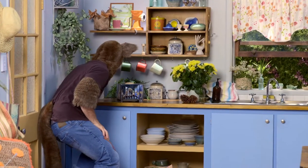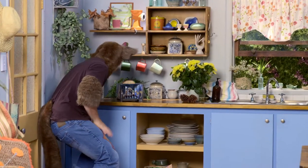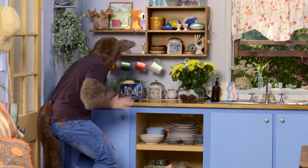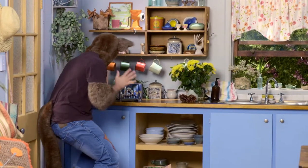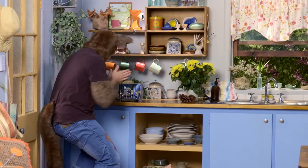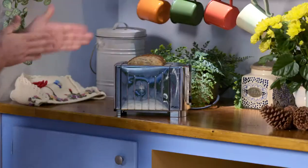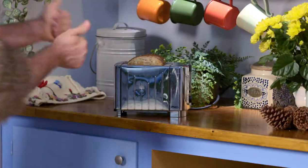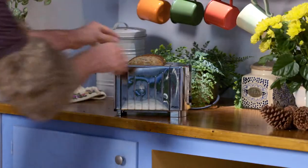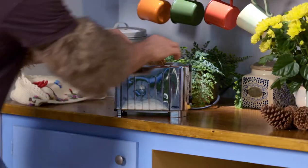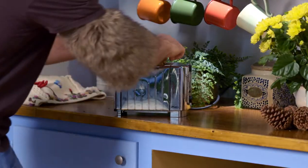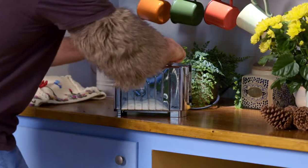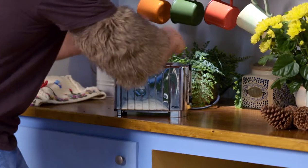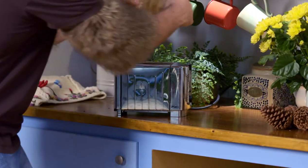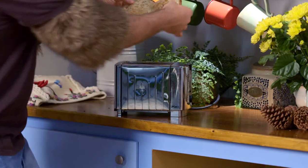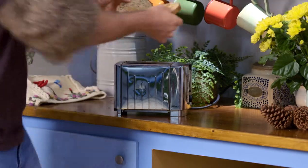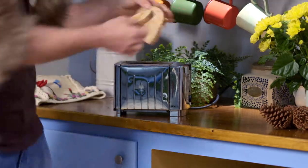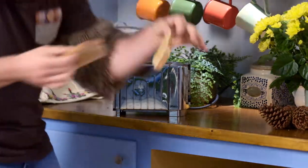Oh! Yeah.